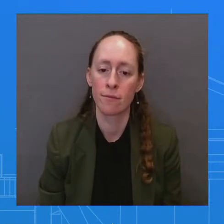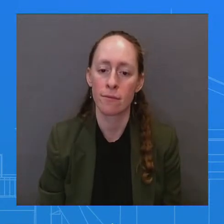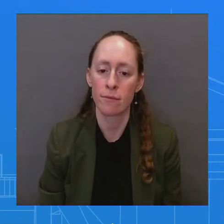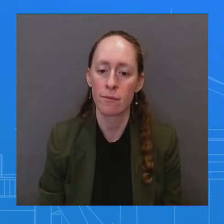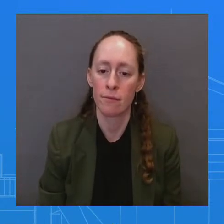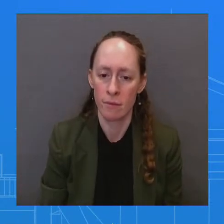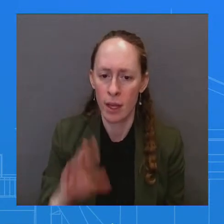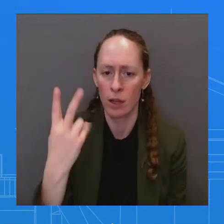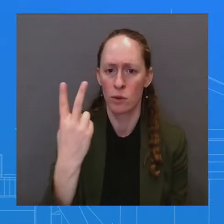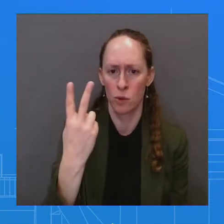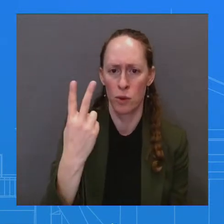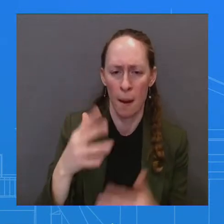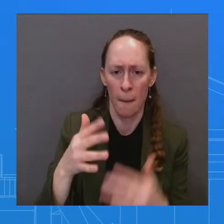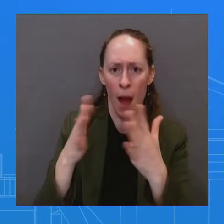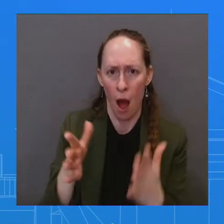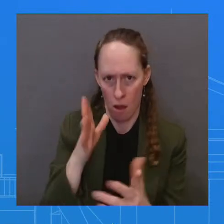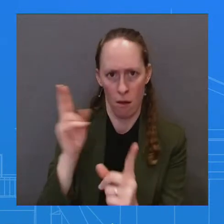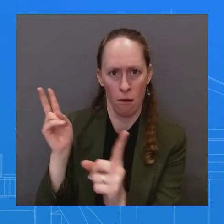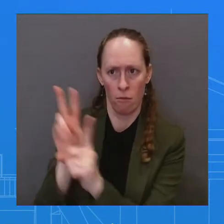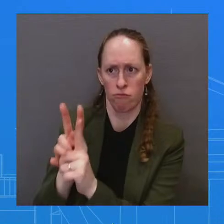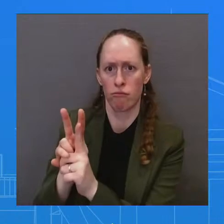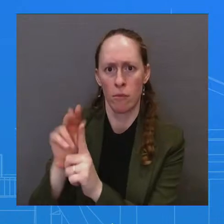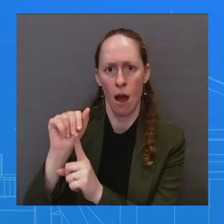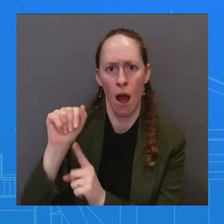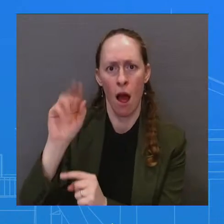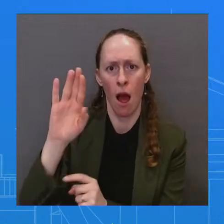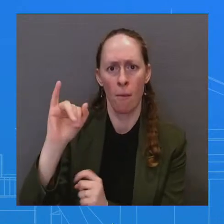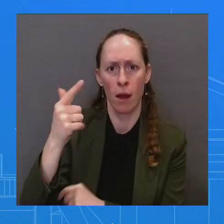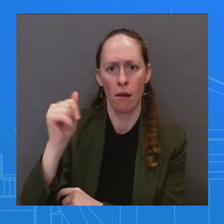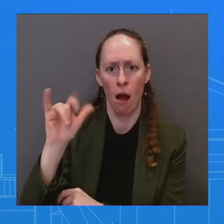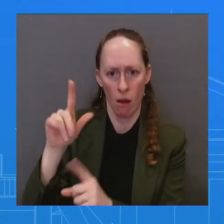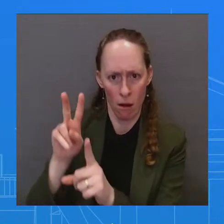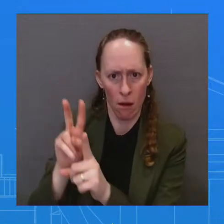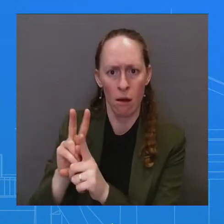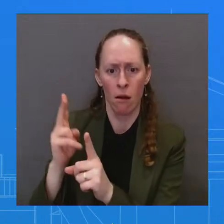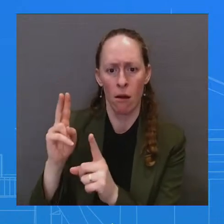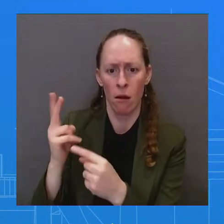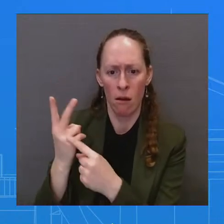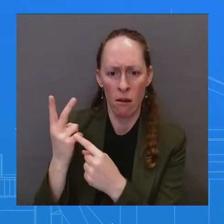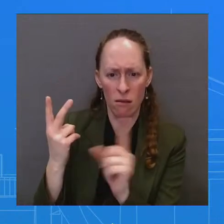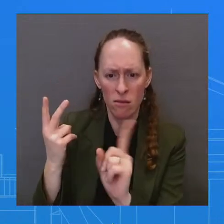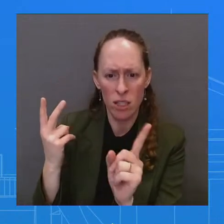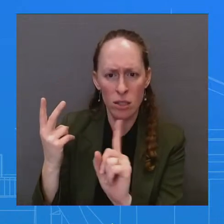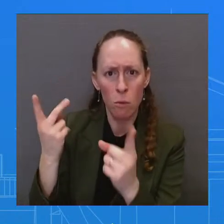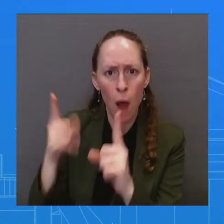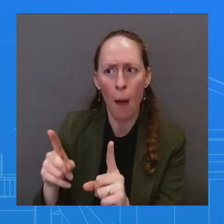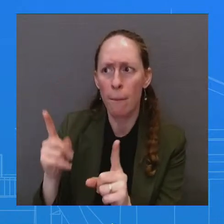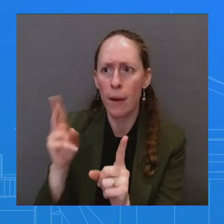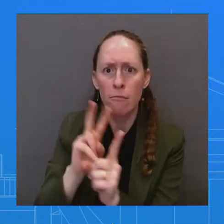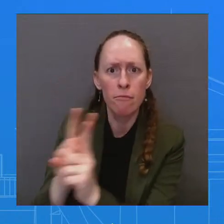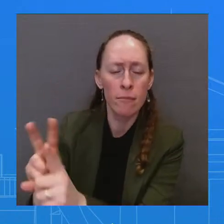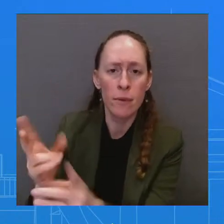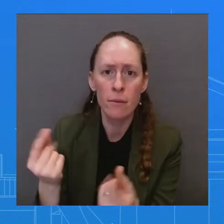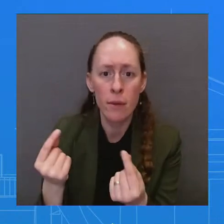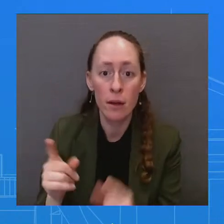that we'll see them in -- in -- hopefully today. And if not today, certainly over the next couple of days. We want to see them back with their families